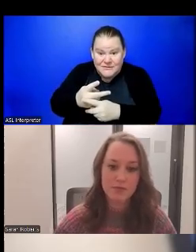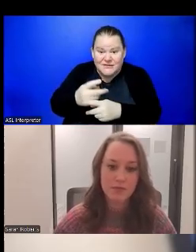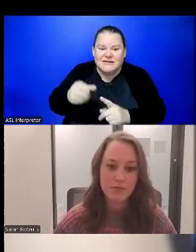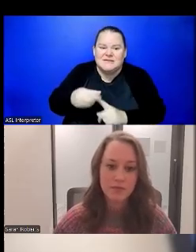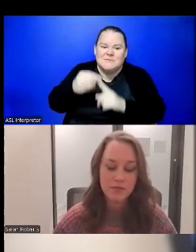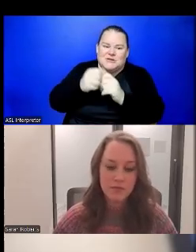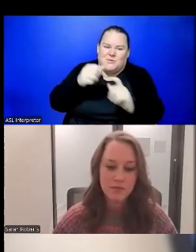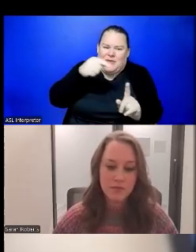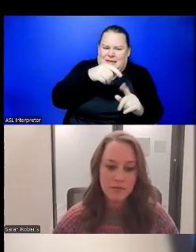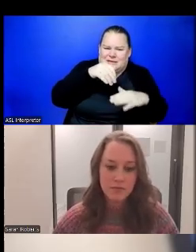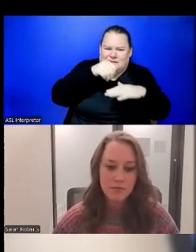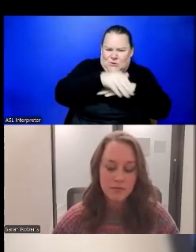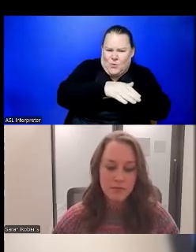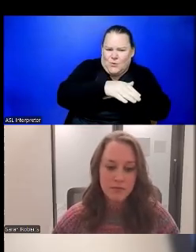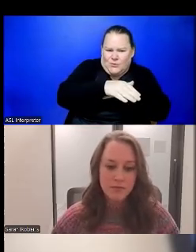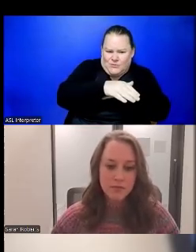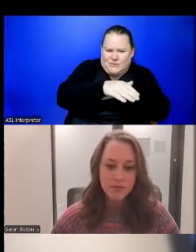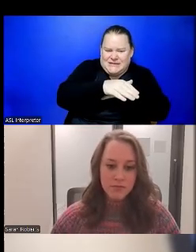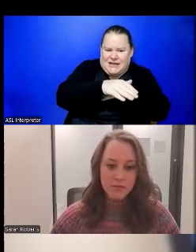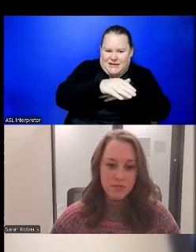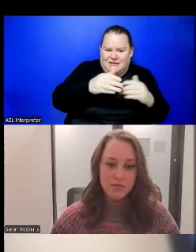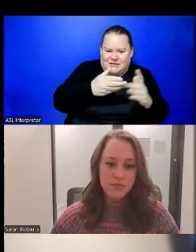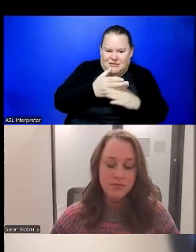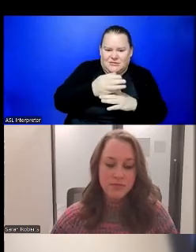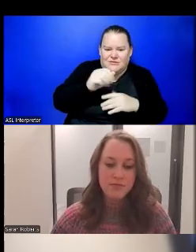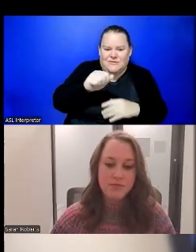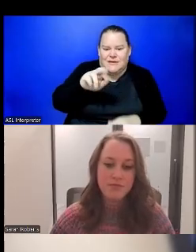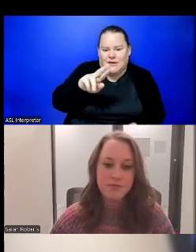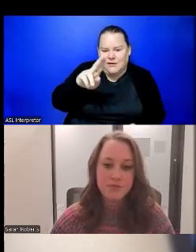send through Arup, which uses multiplex ligation dependent